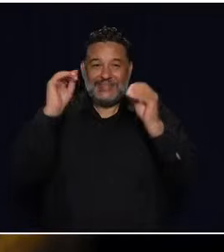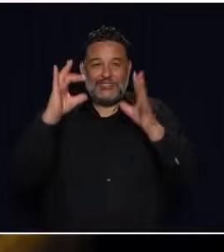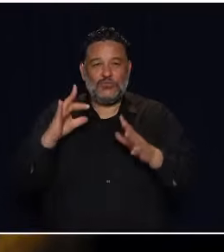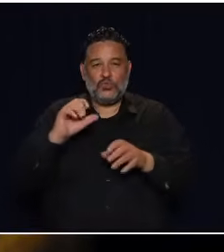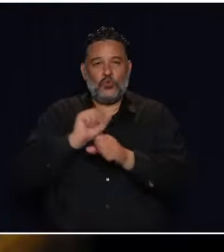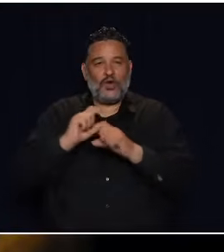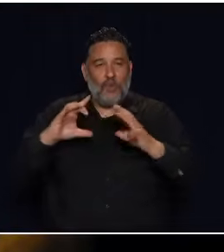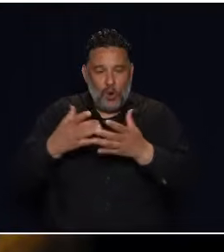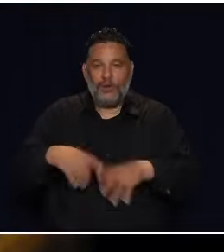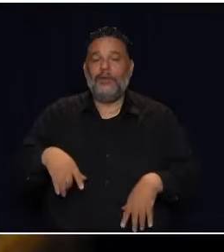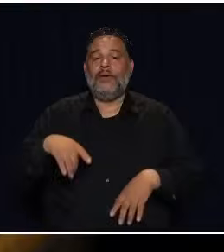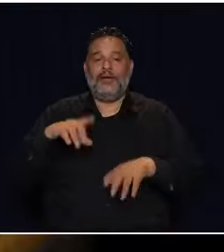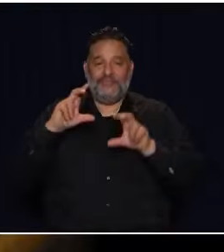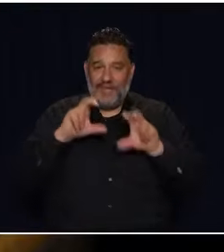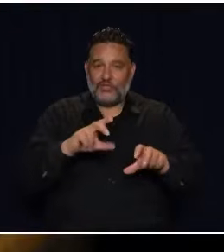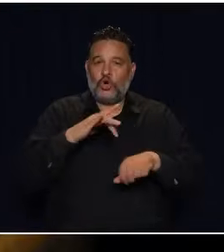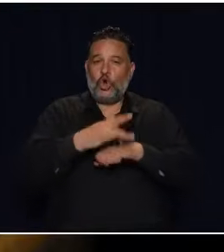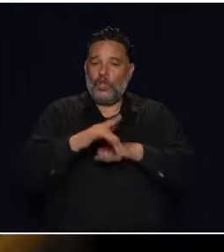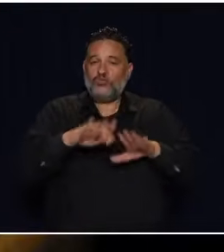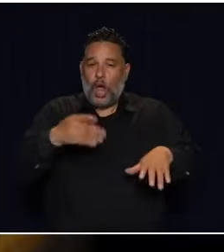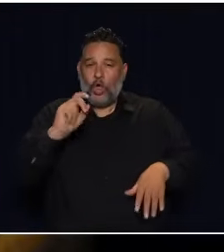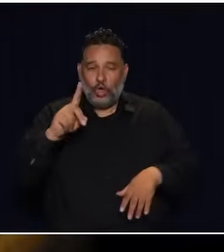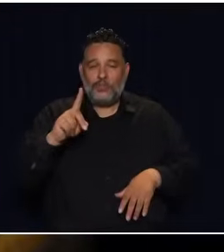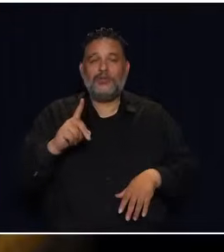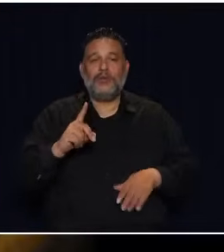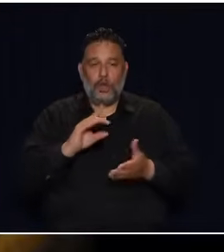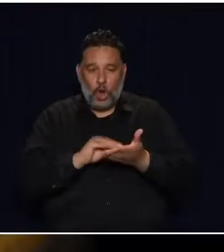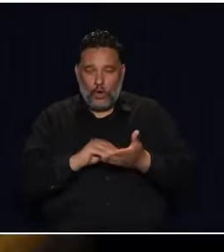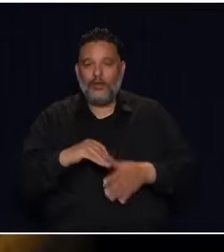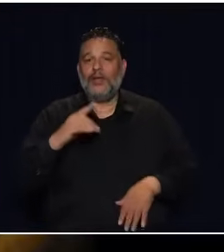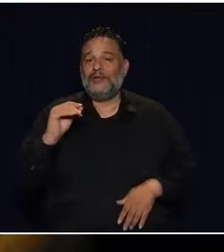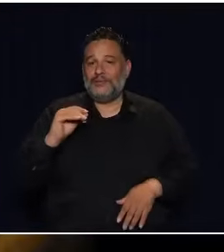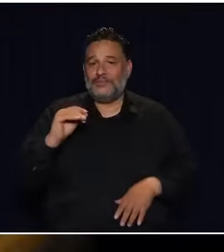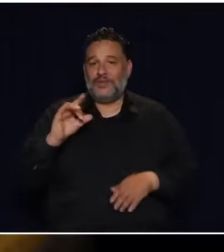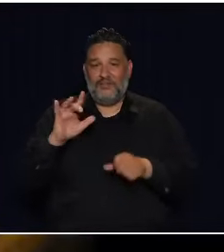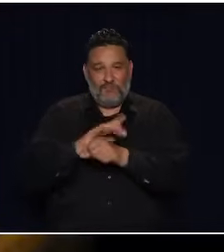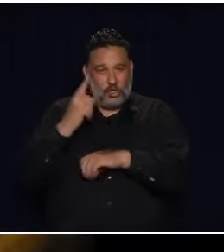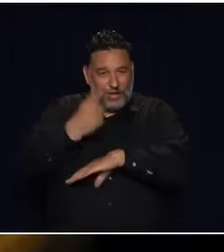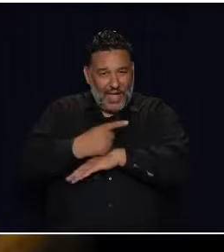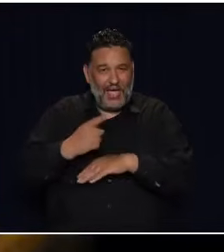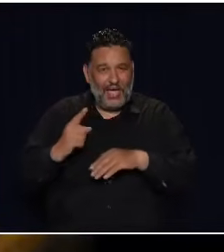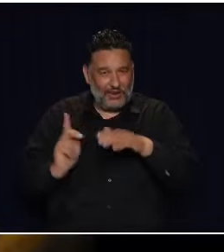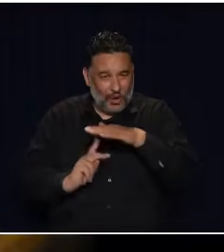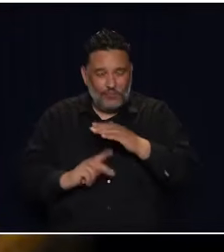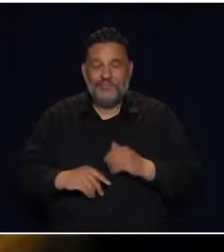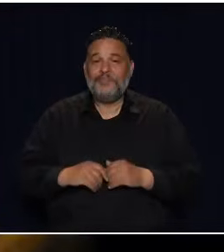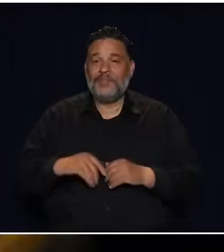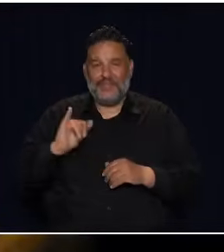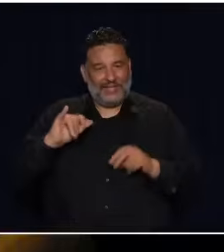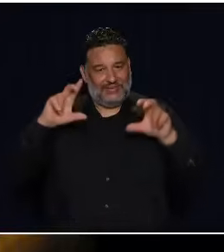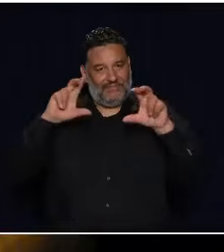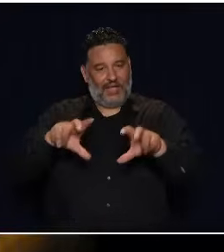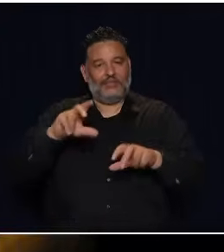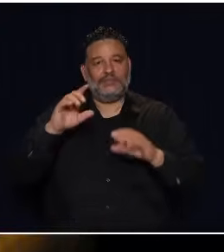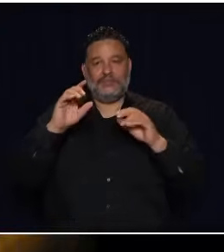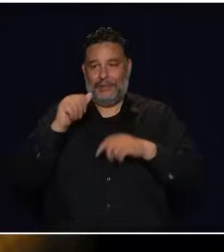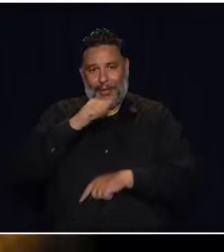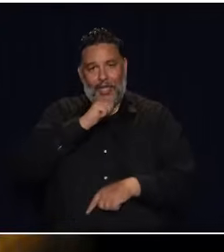SUBSTITUTES. WE NEED TO STABILIZE OUR TEACHER WORKFORCE, INVEST IN EARLY CHILDHOOD LEARNING, INVEST IN